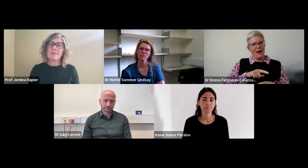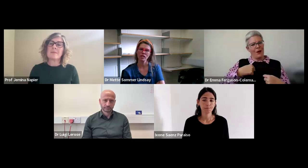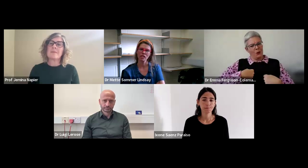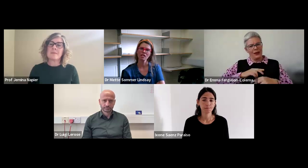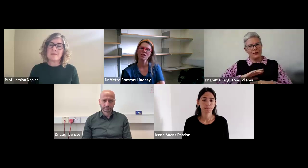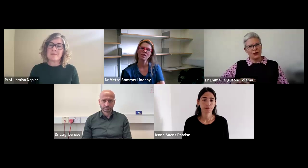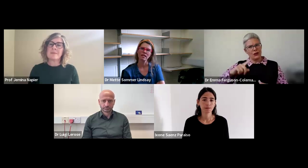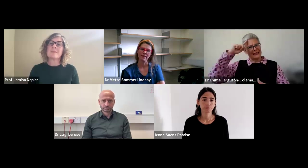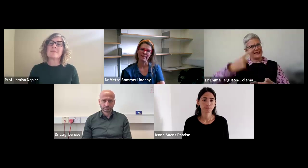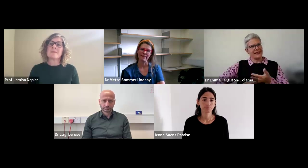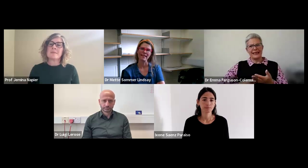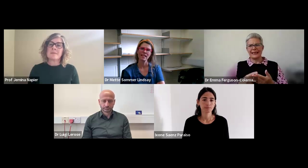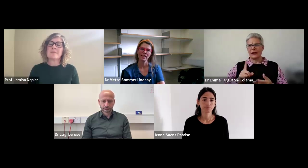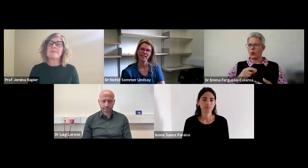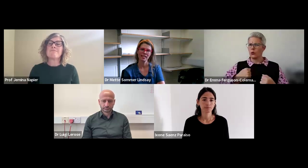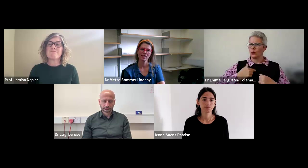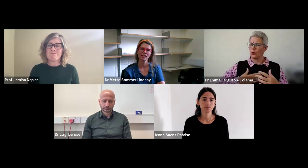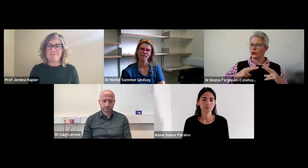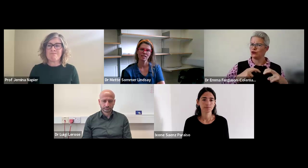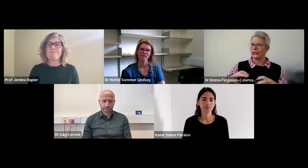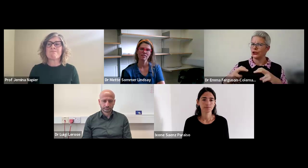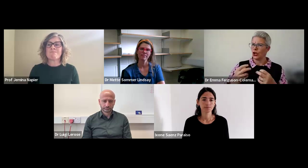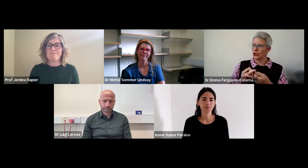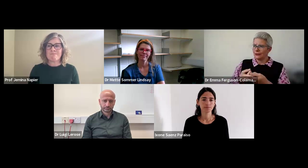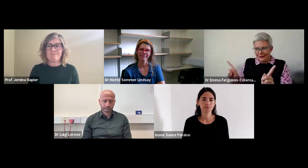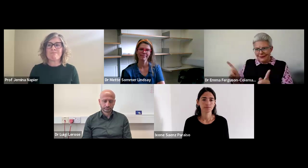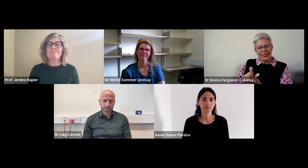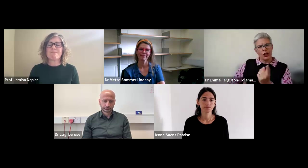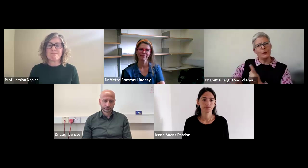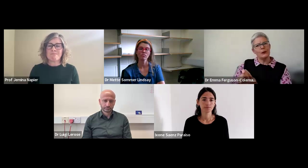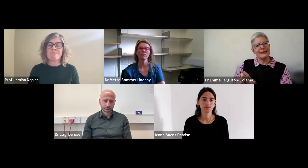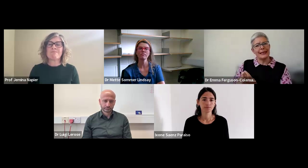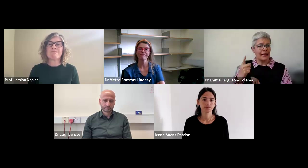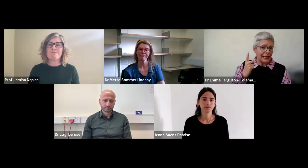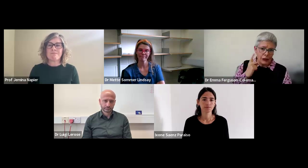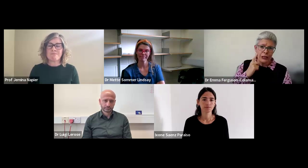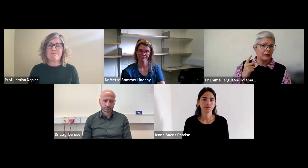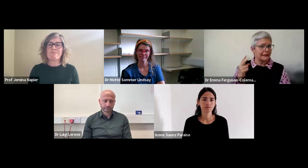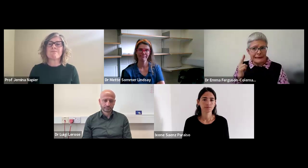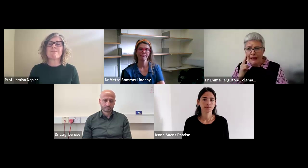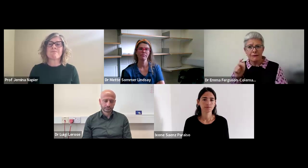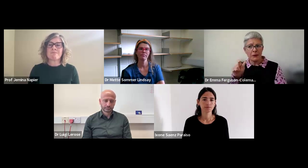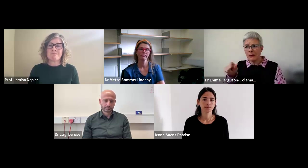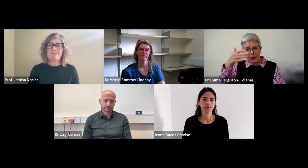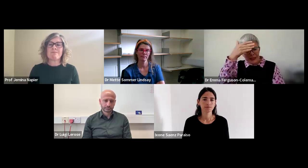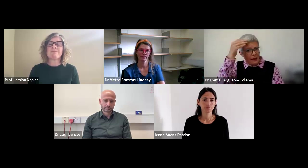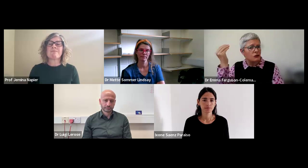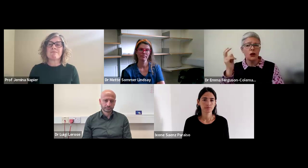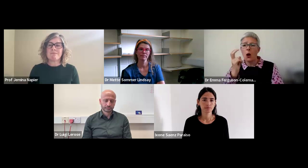looking and you don't see out. We shouldn't be deciding the topics that we want to research, we